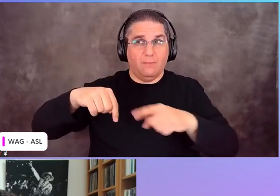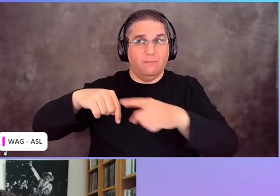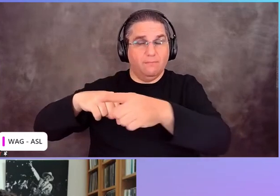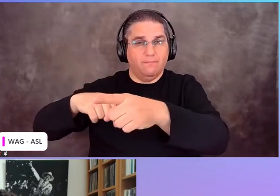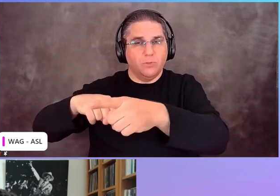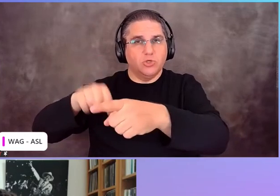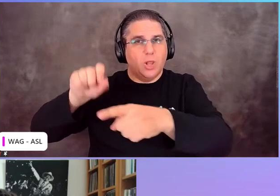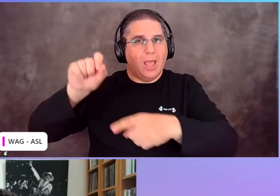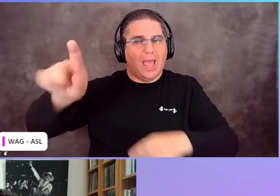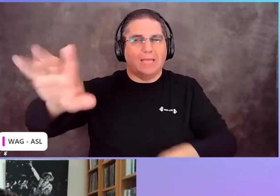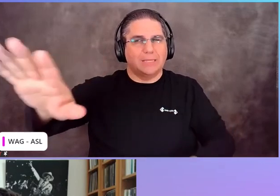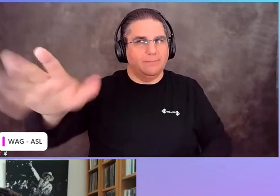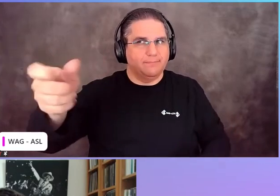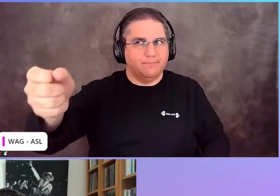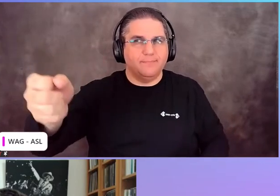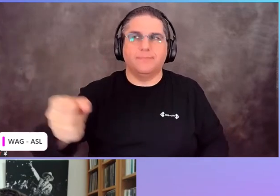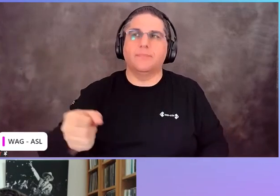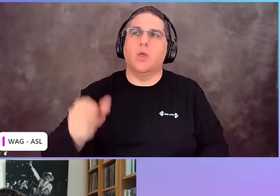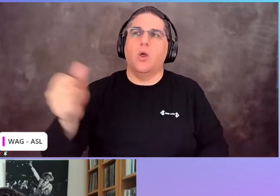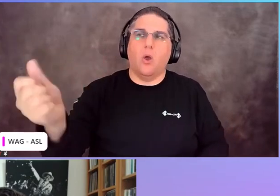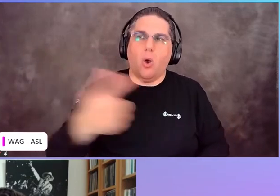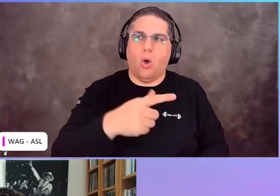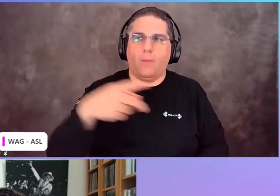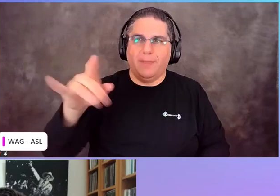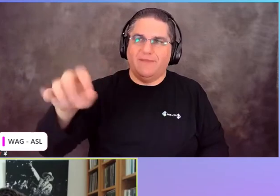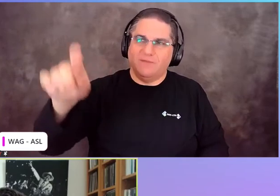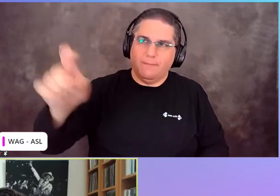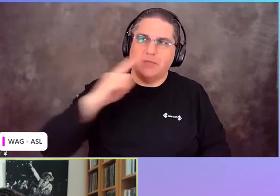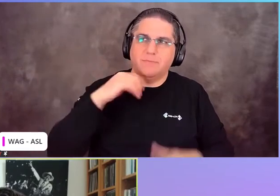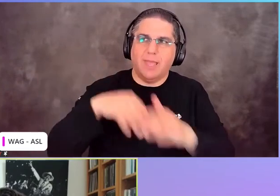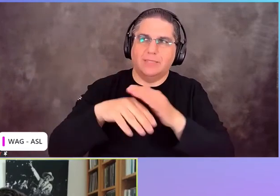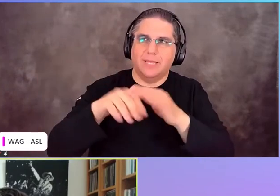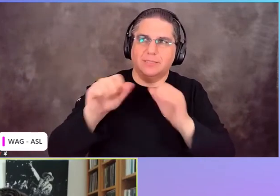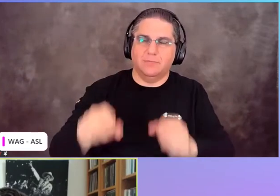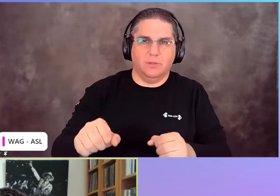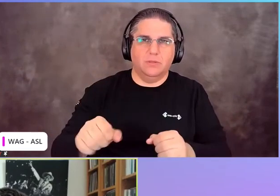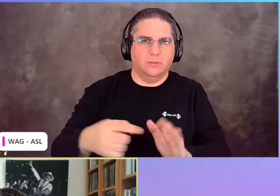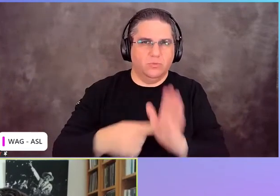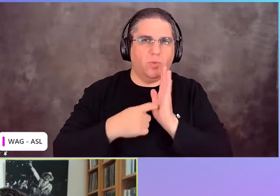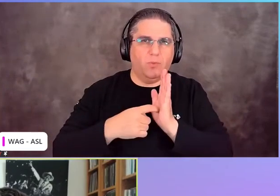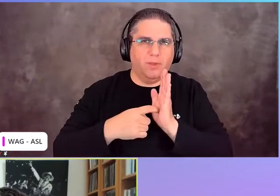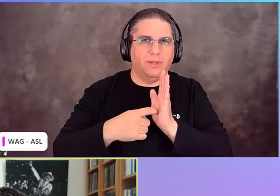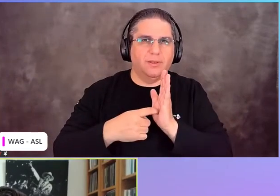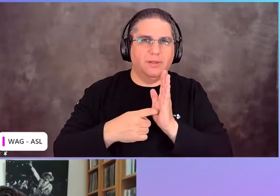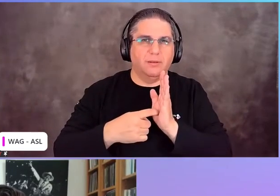public body who has an external design agency that is working on you know PDF's for